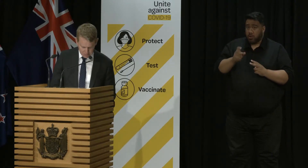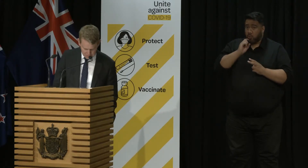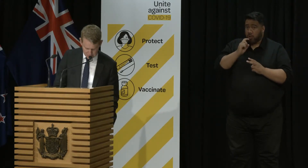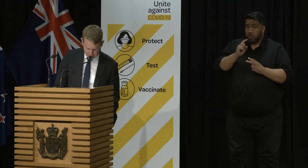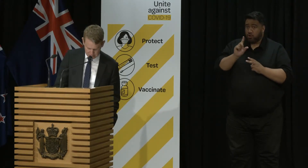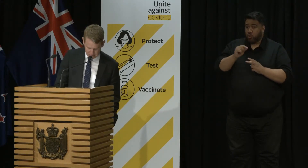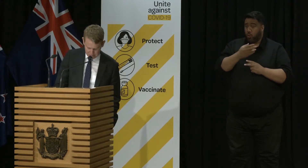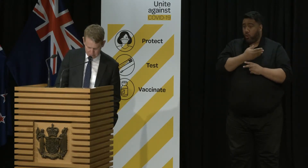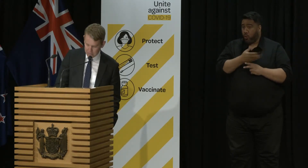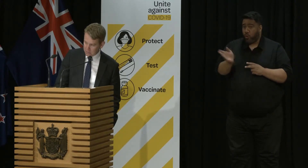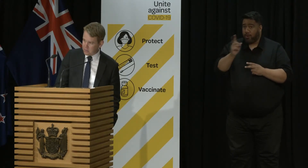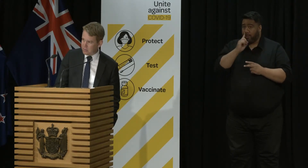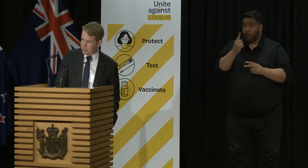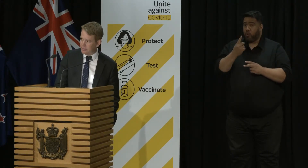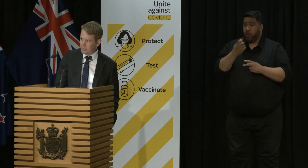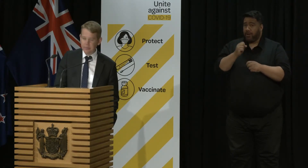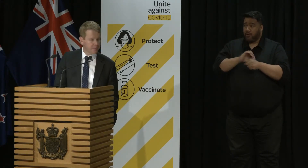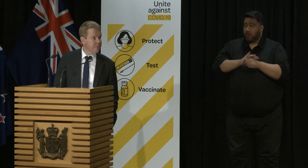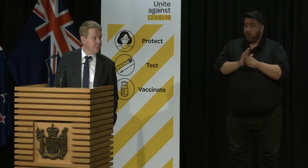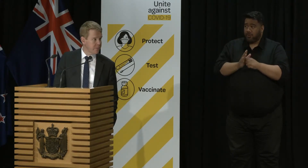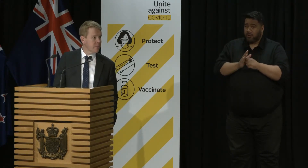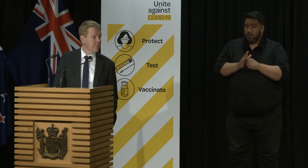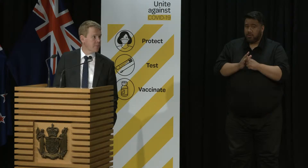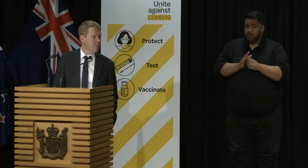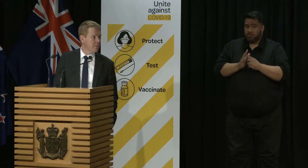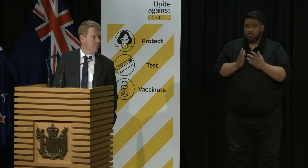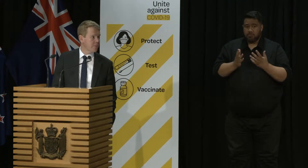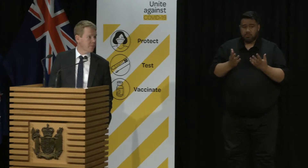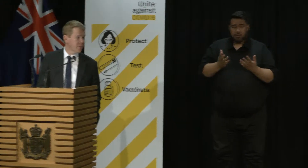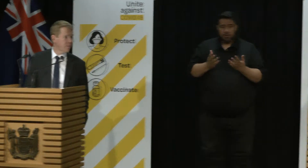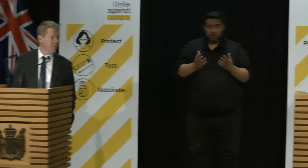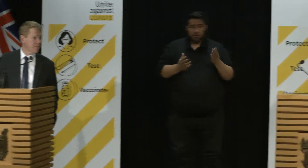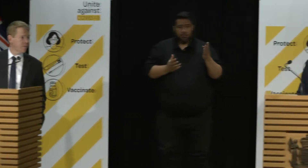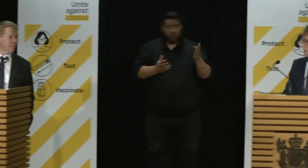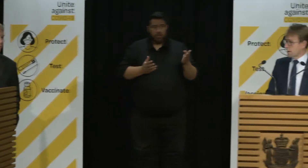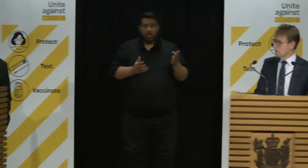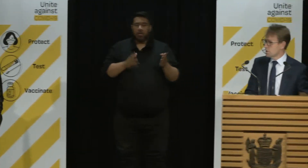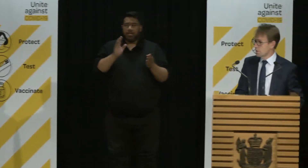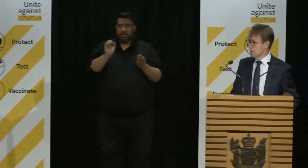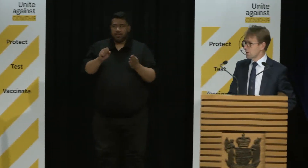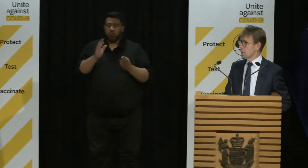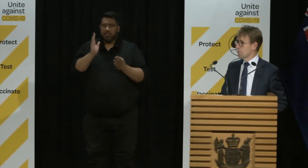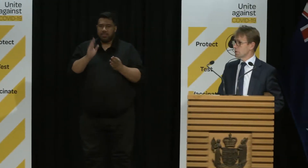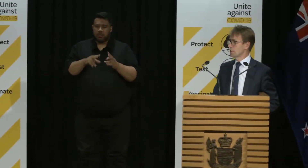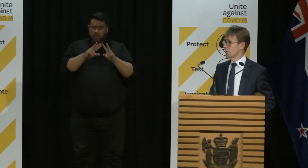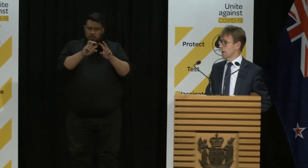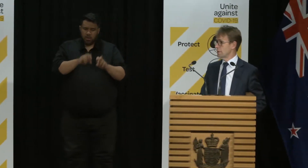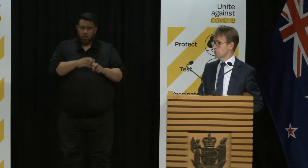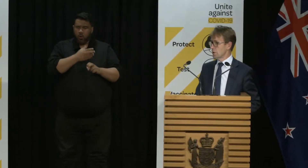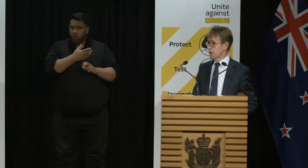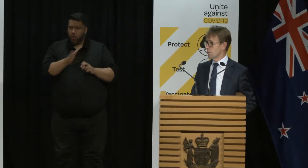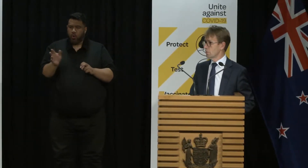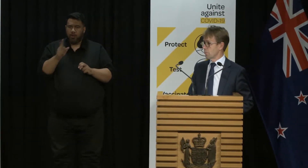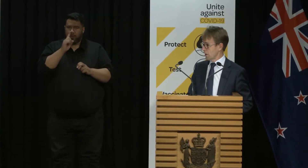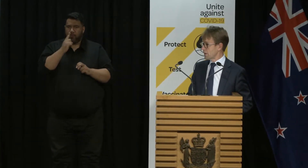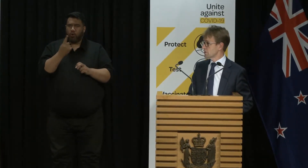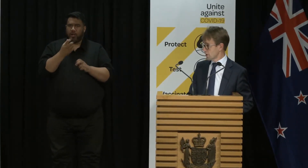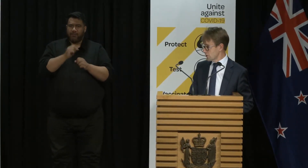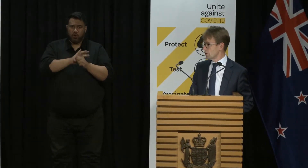On the gene sequencing, the recent case we got, we still having to do that given the